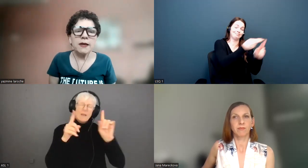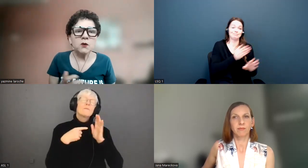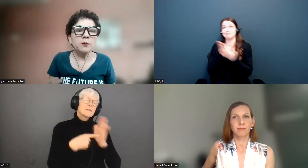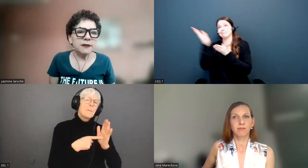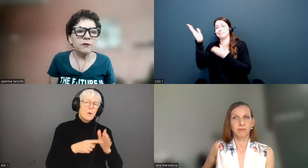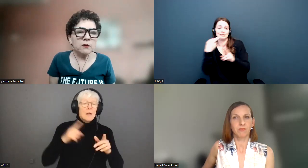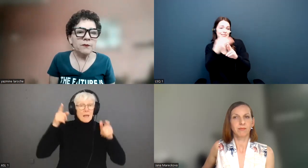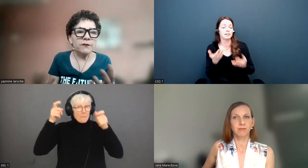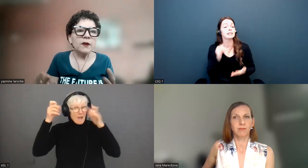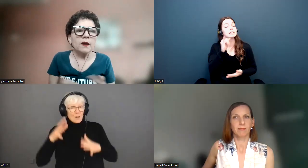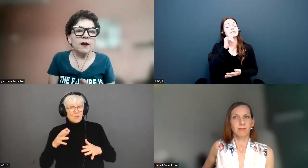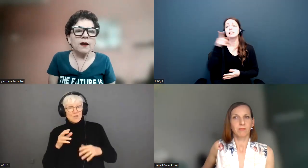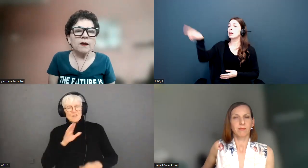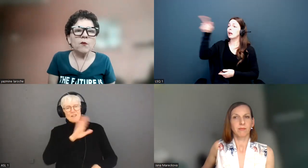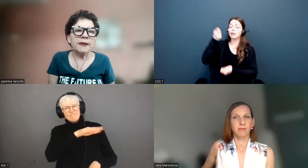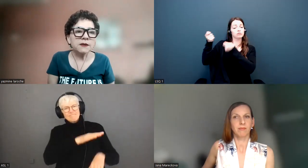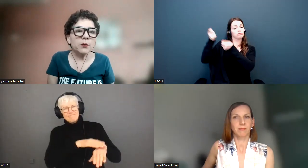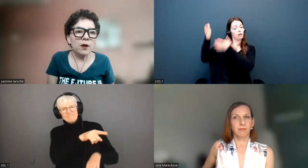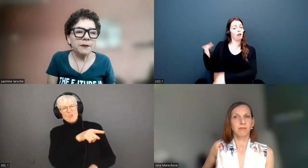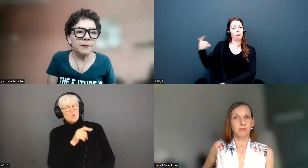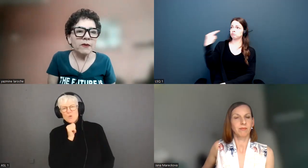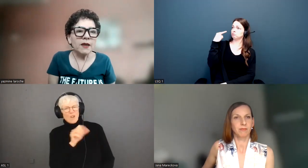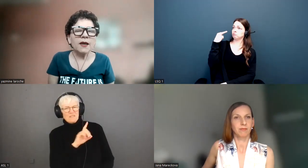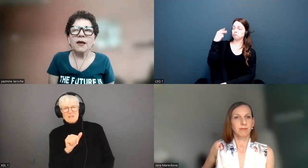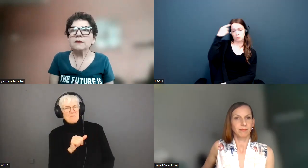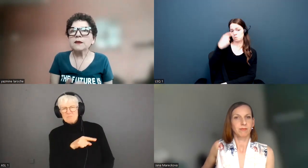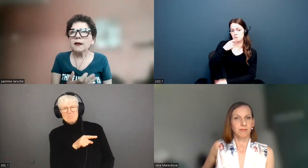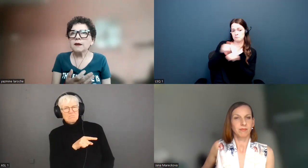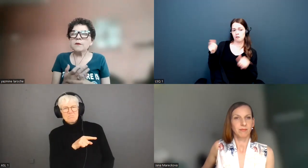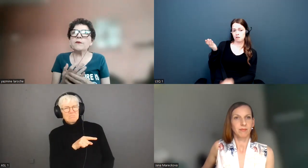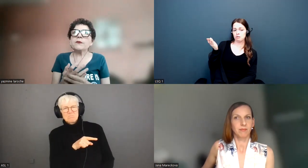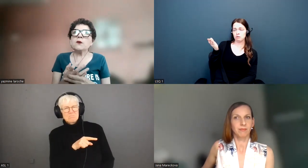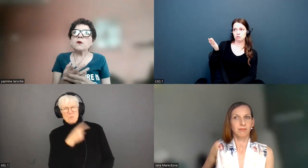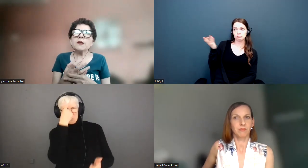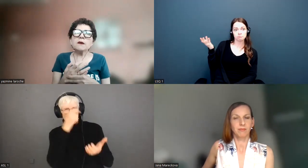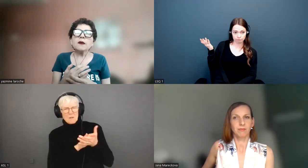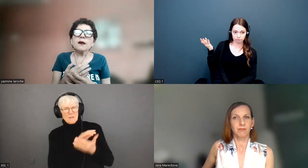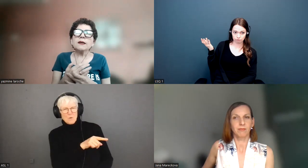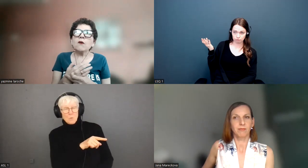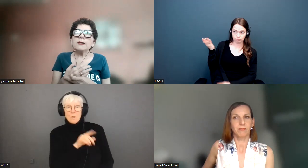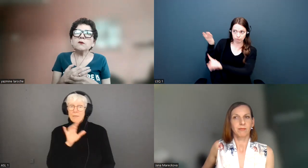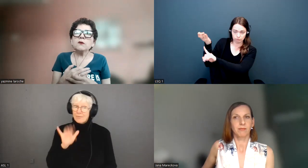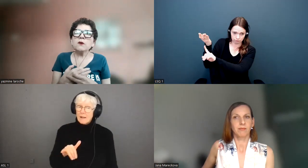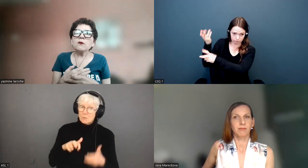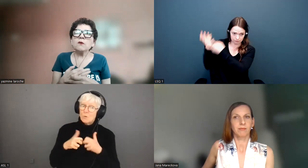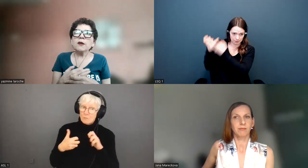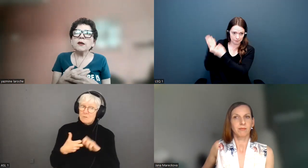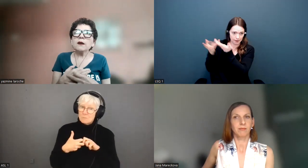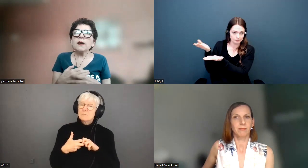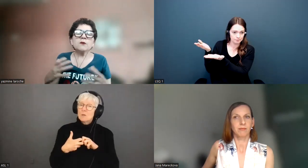I don't believe you uh well that's a problem and um you know I think now I don't know I